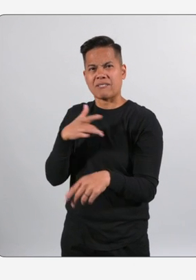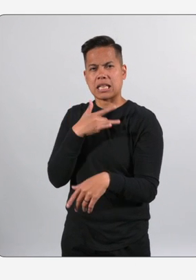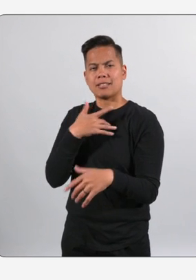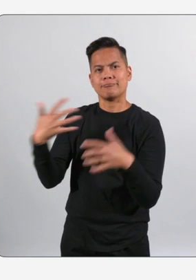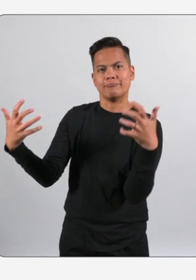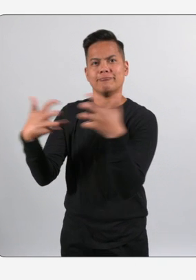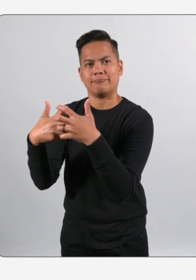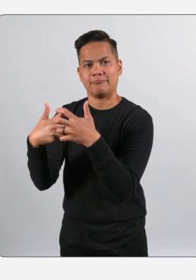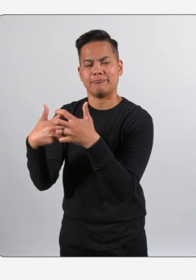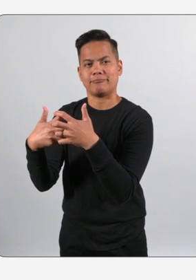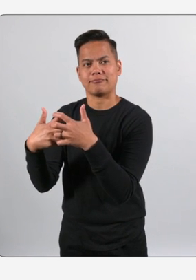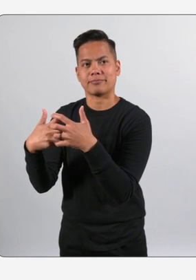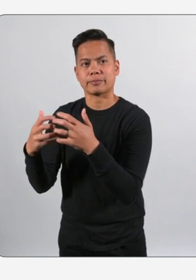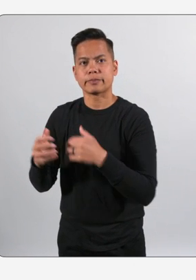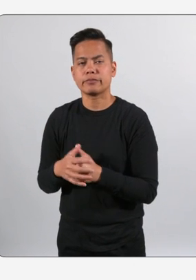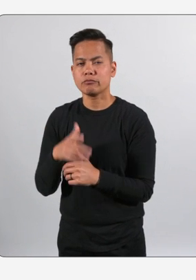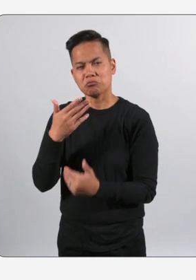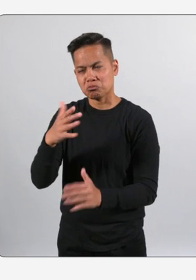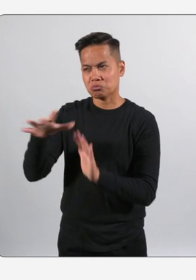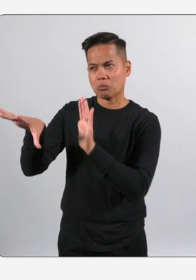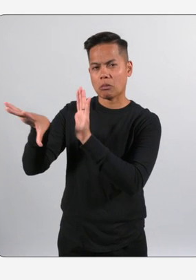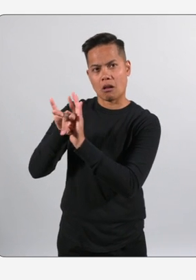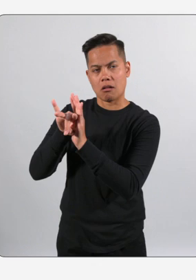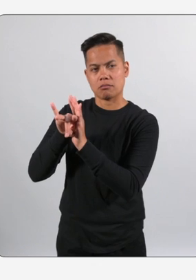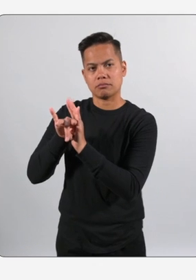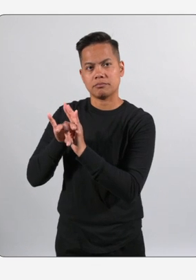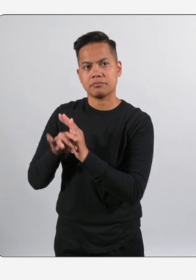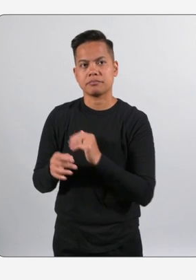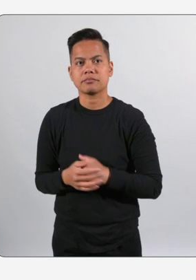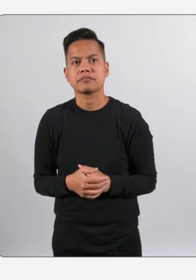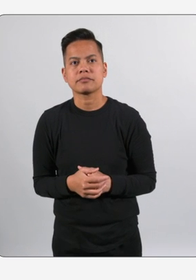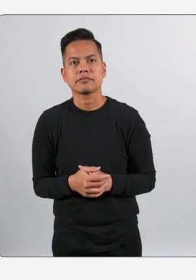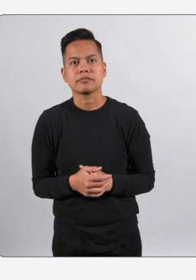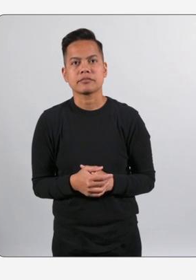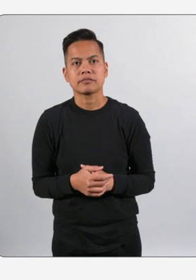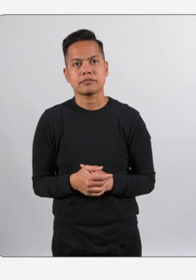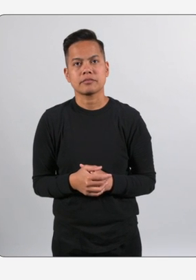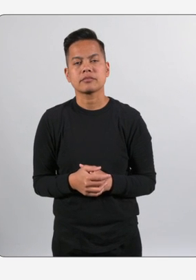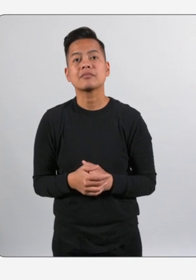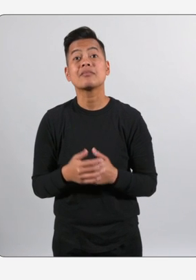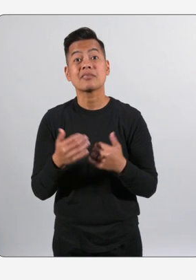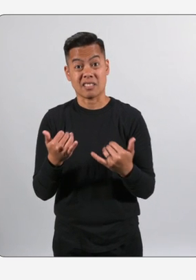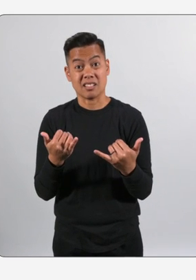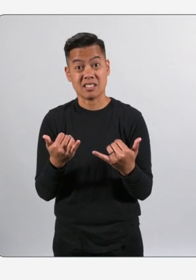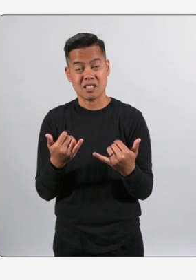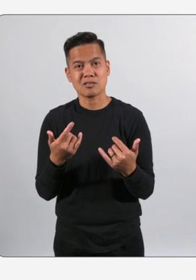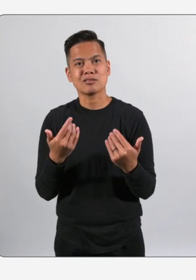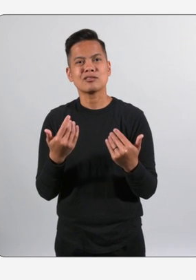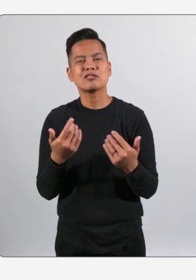Just select the ones you like, and add them. And now, you can start having a conversation.